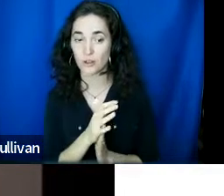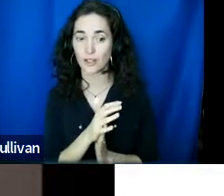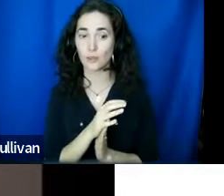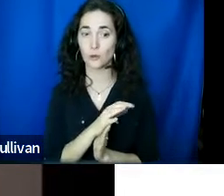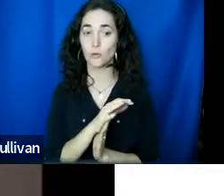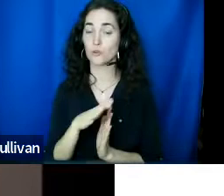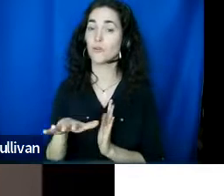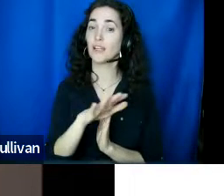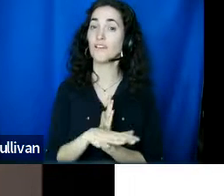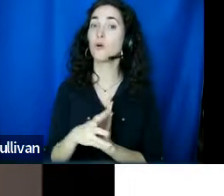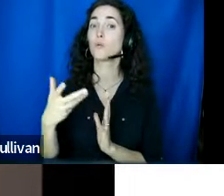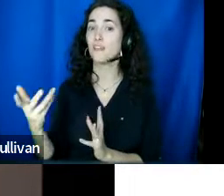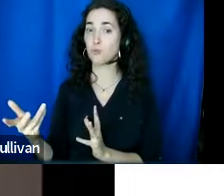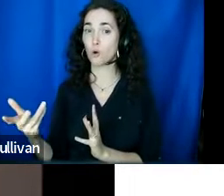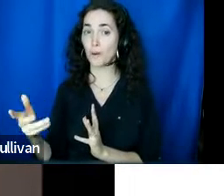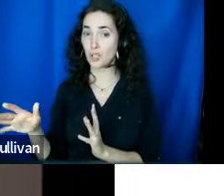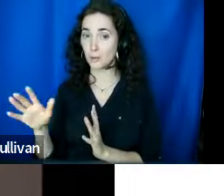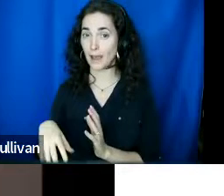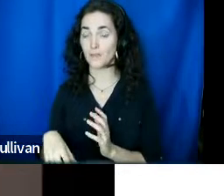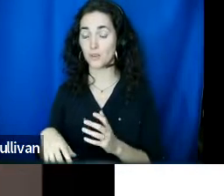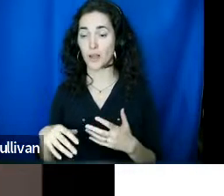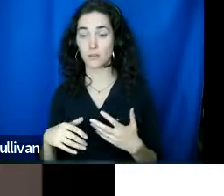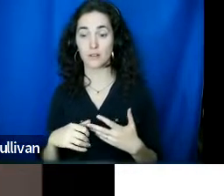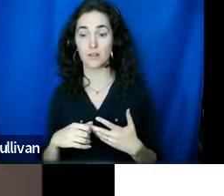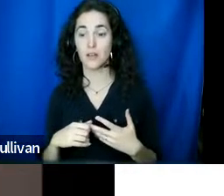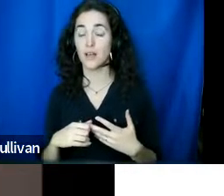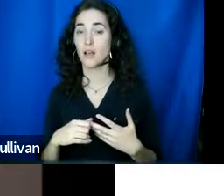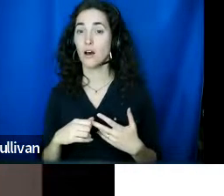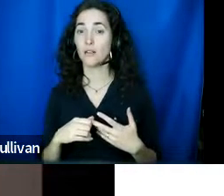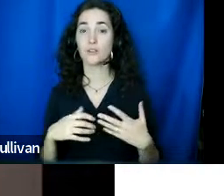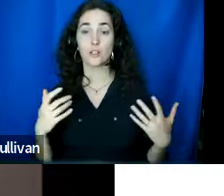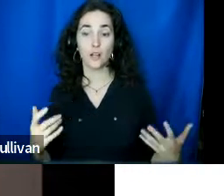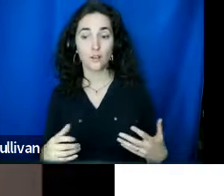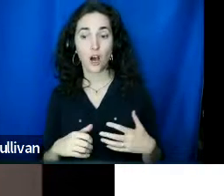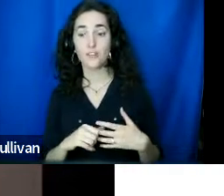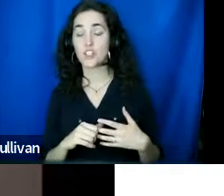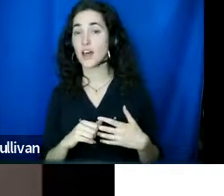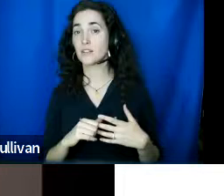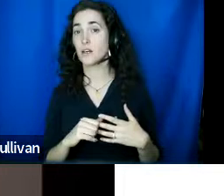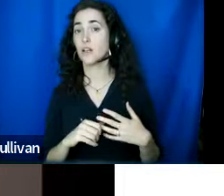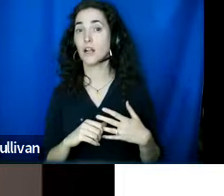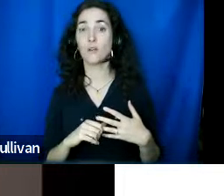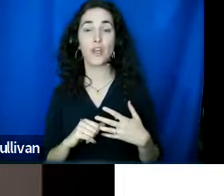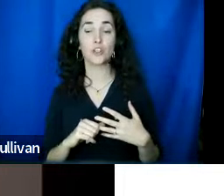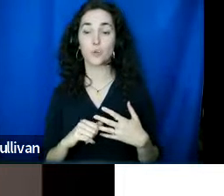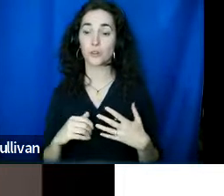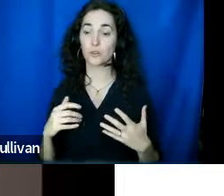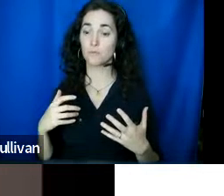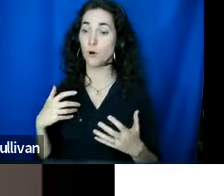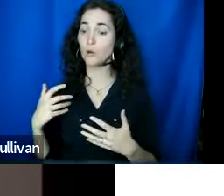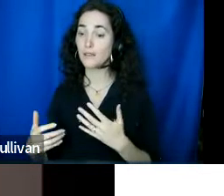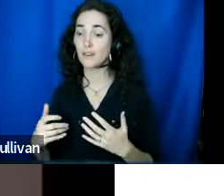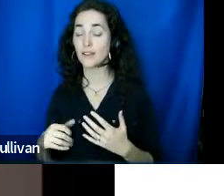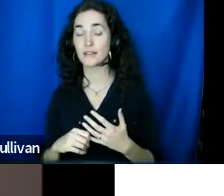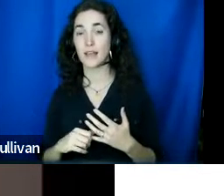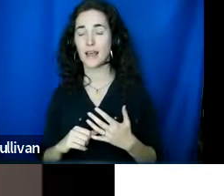Just look at the local school for the deaf or deaf program that you may have in your area, and there's a lot of coffee chats, a lot of locations where there's bowling events.